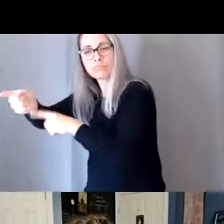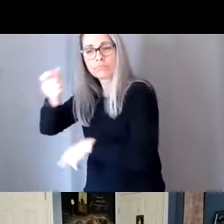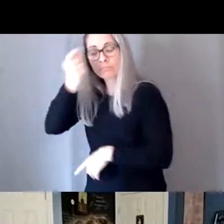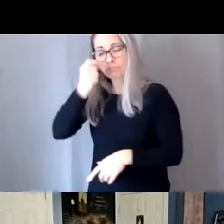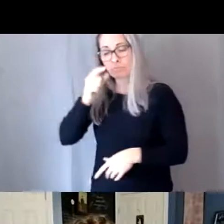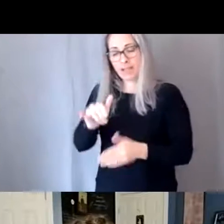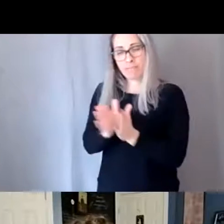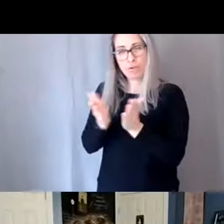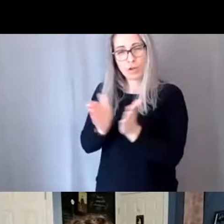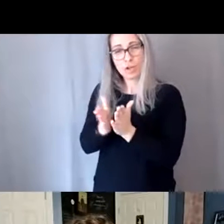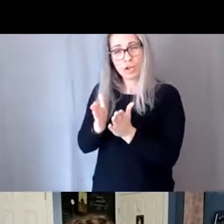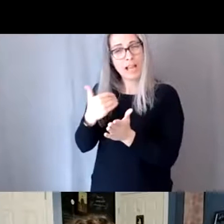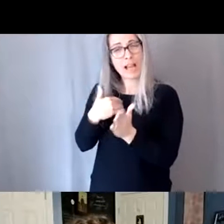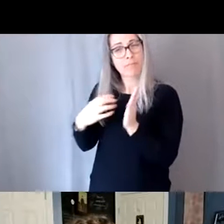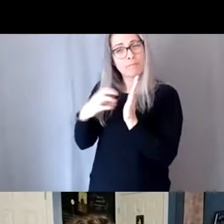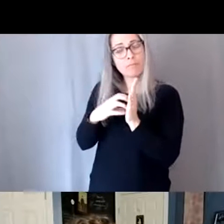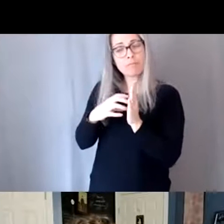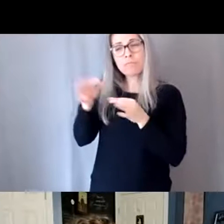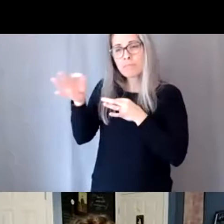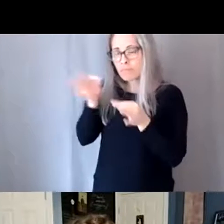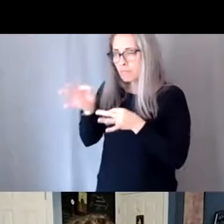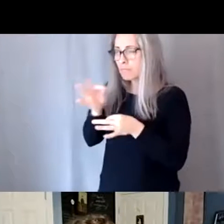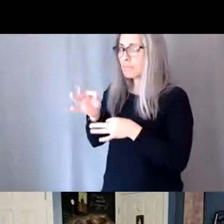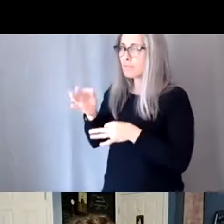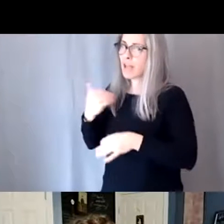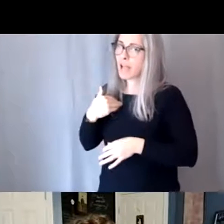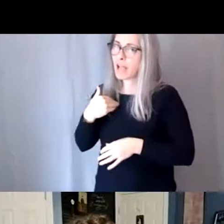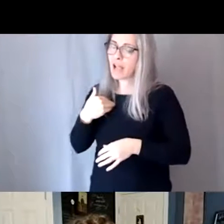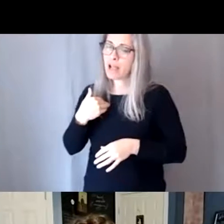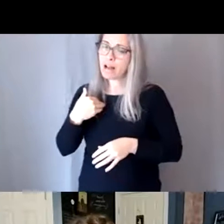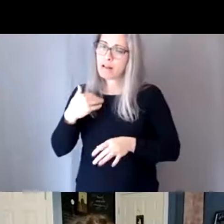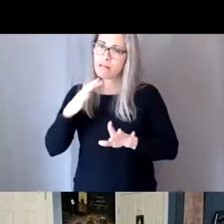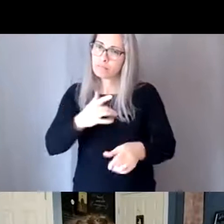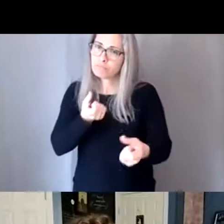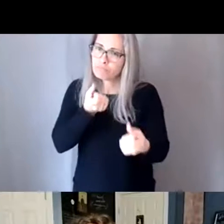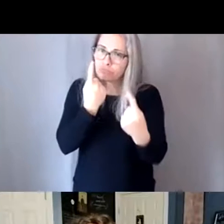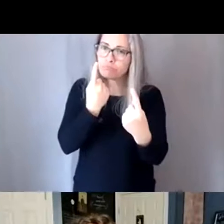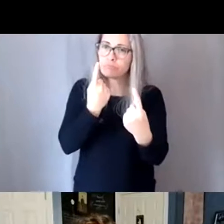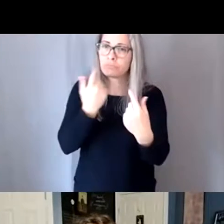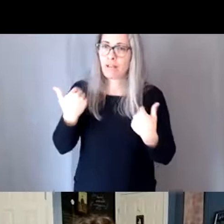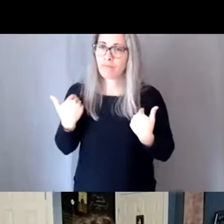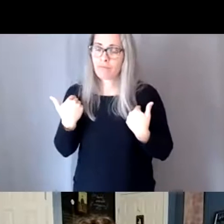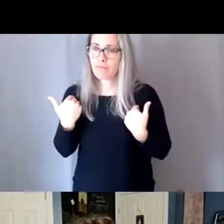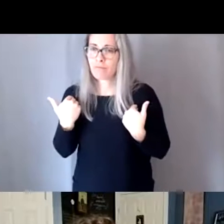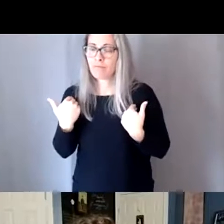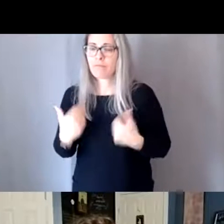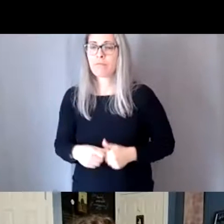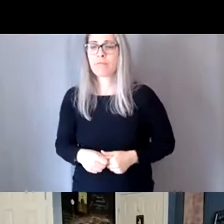empathy so teaching the support worker to empathize with the client's conditions but those conditions are pretty